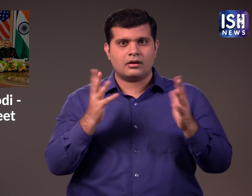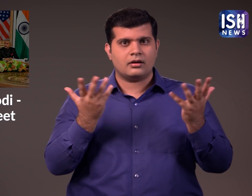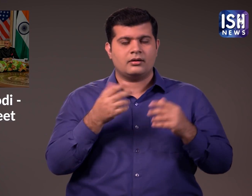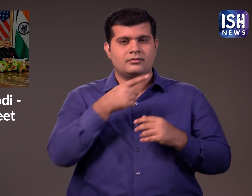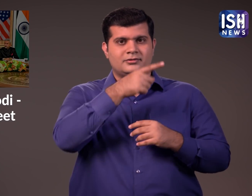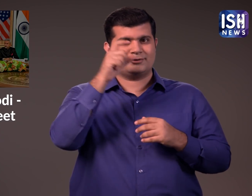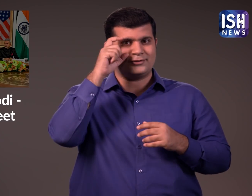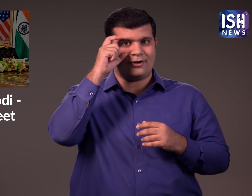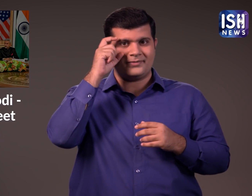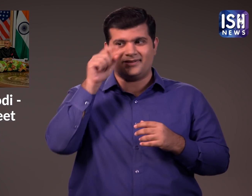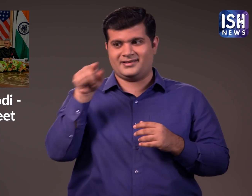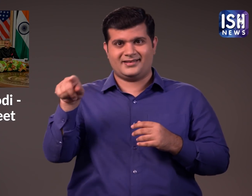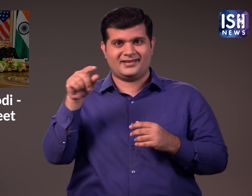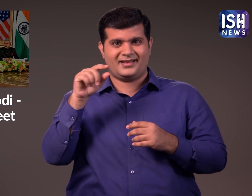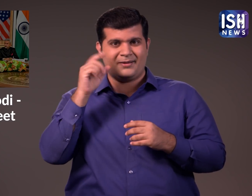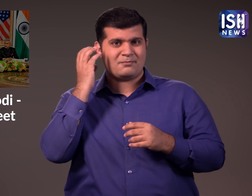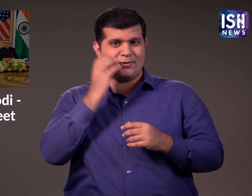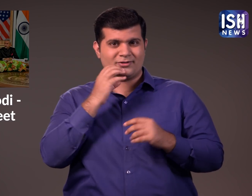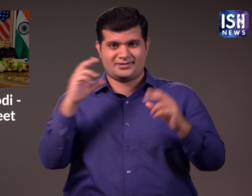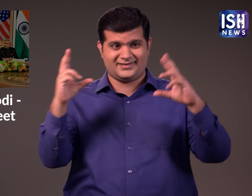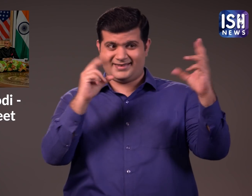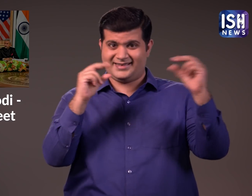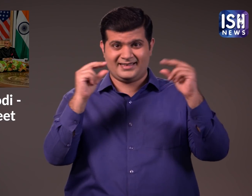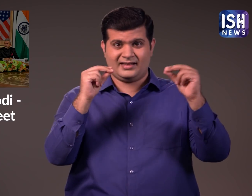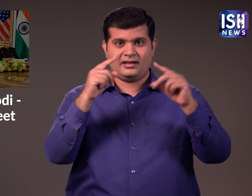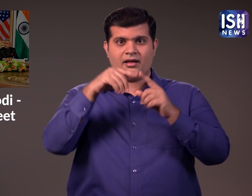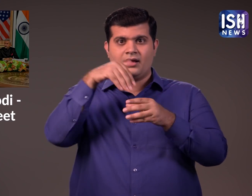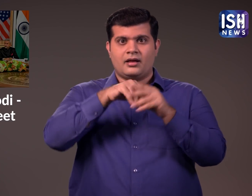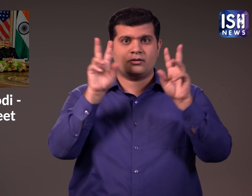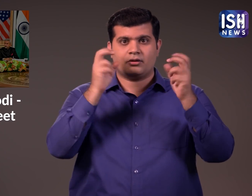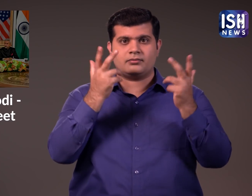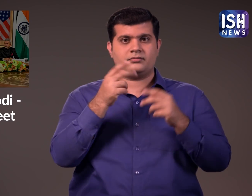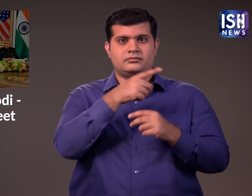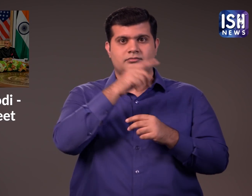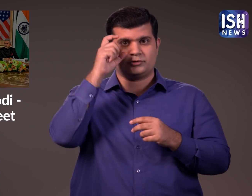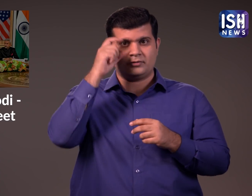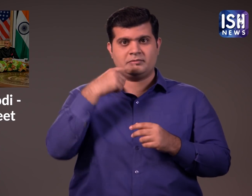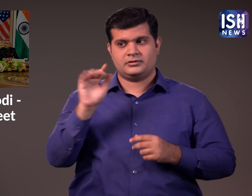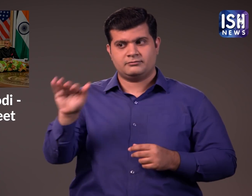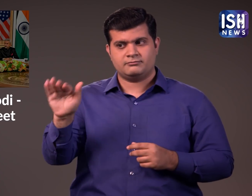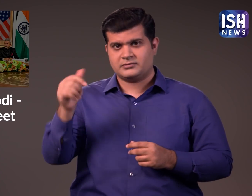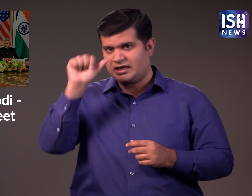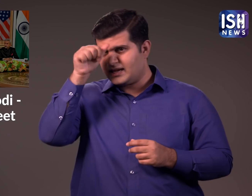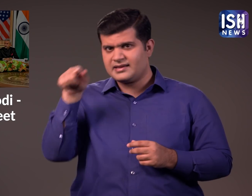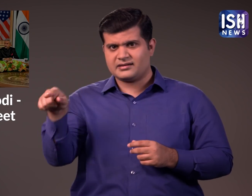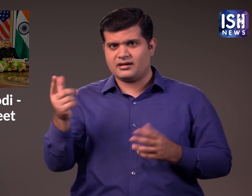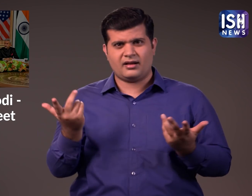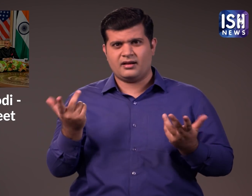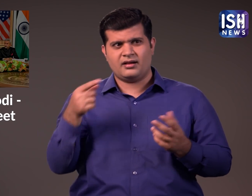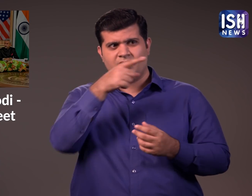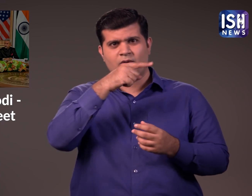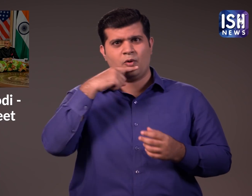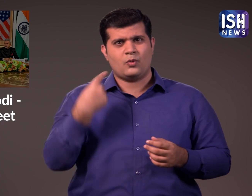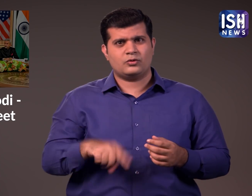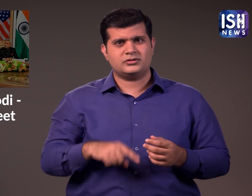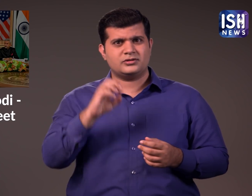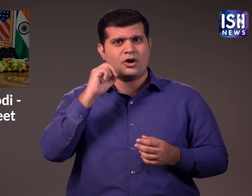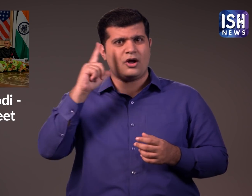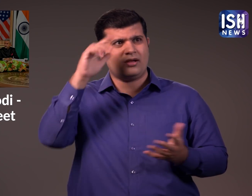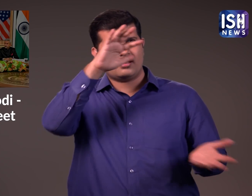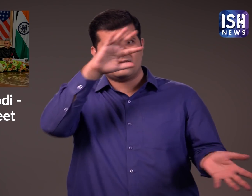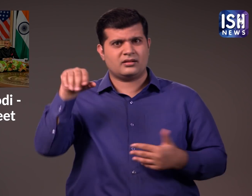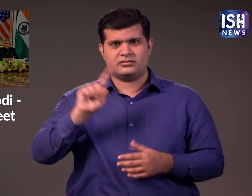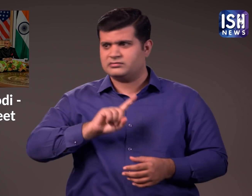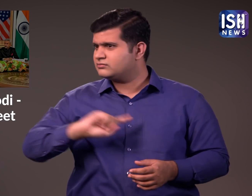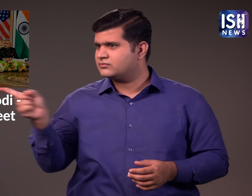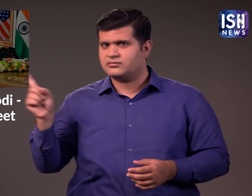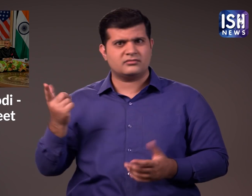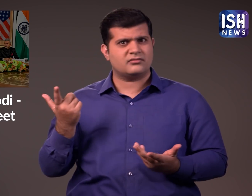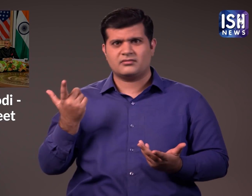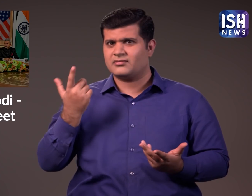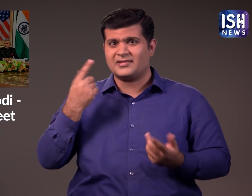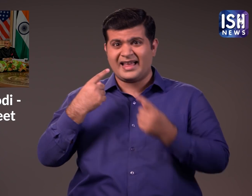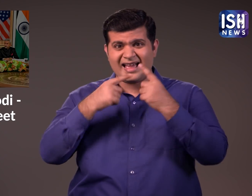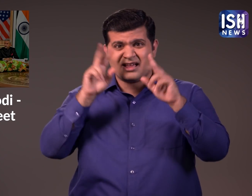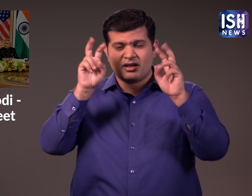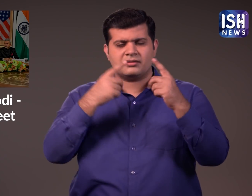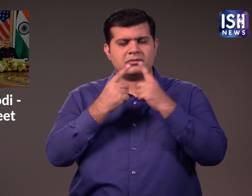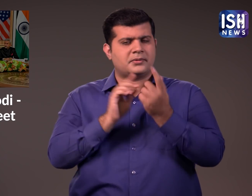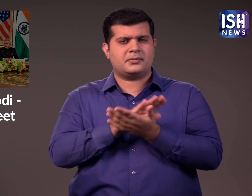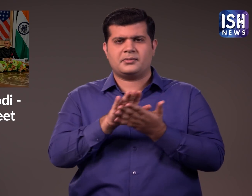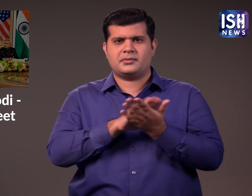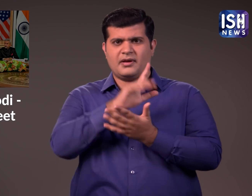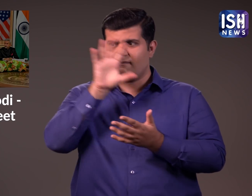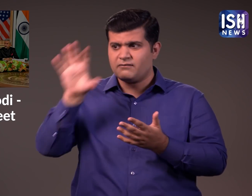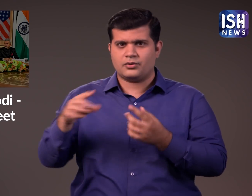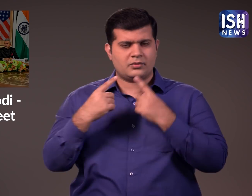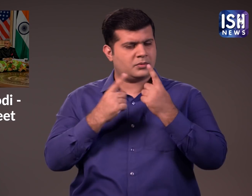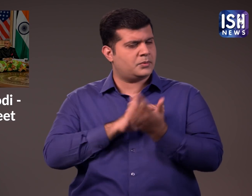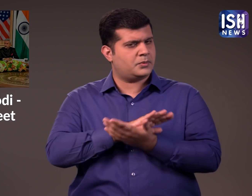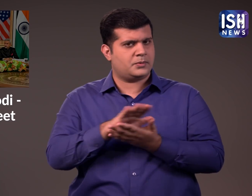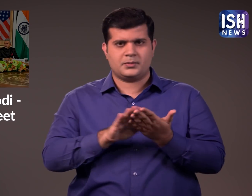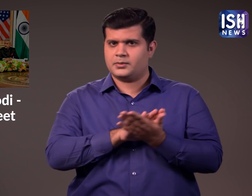But, Biden did not make any specific demand that India end Russian energy imports,